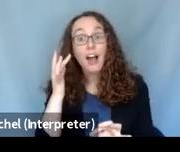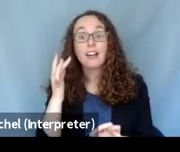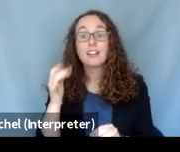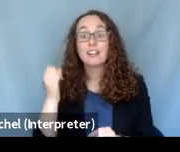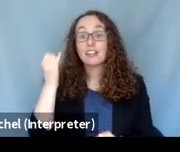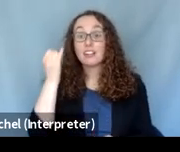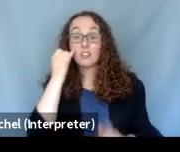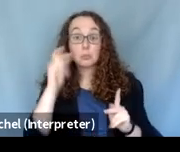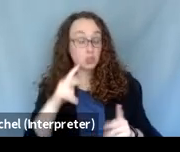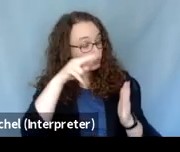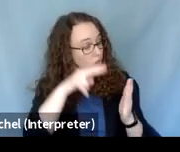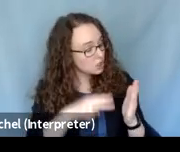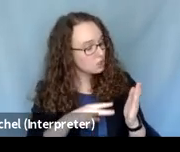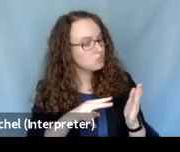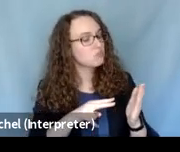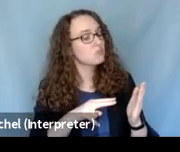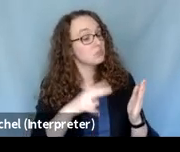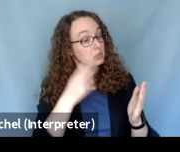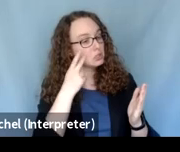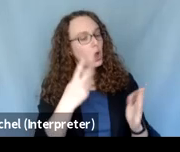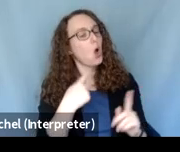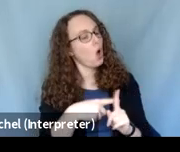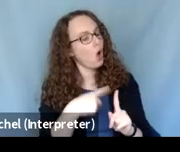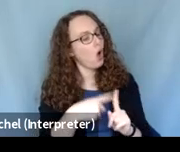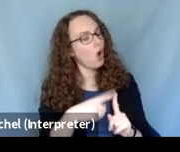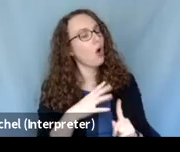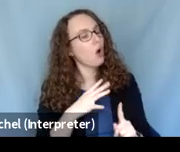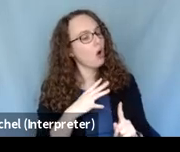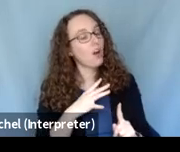immediately is grammar and if you have misspelled words or your sentence